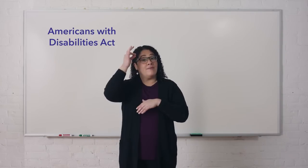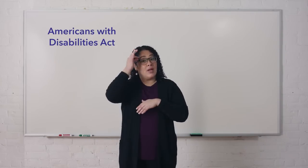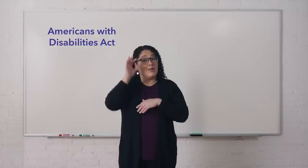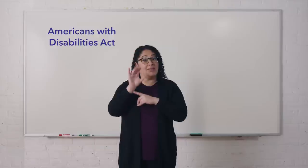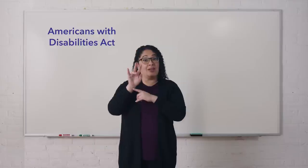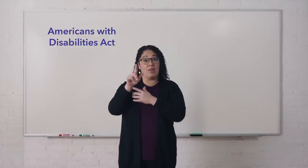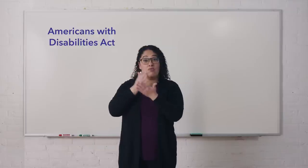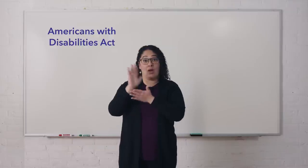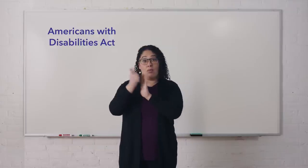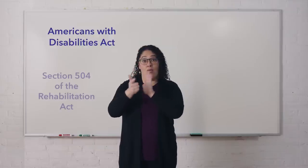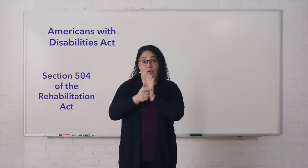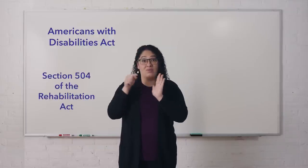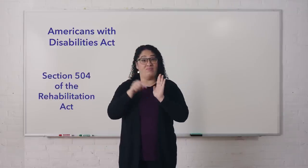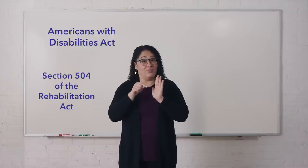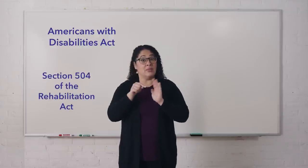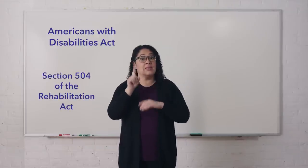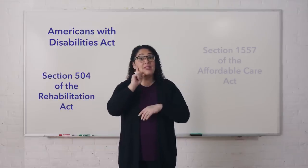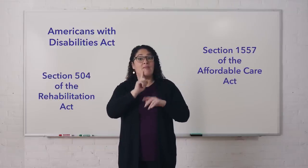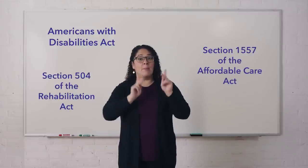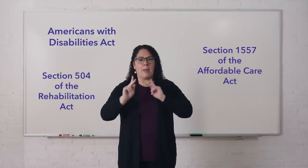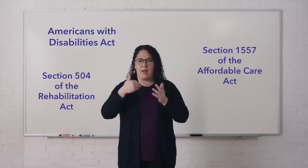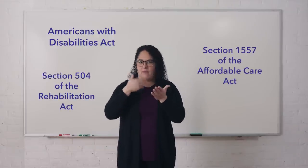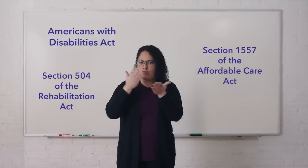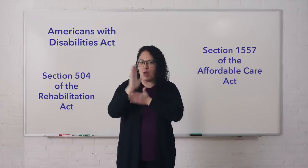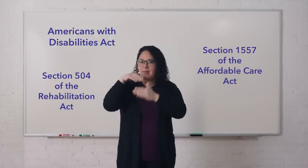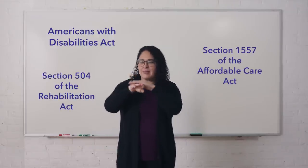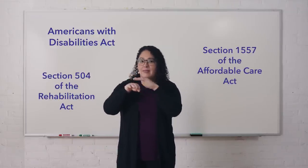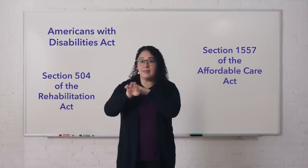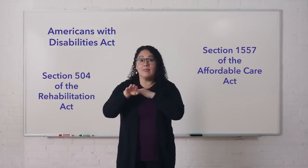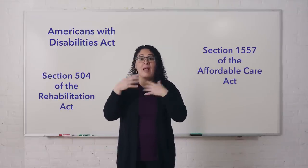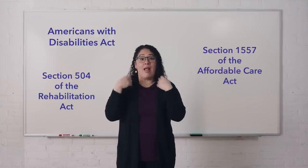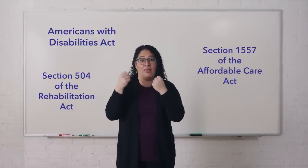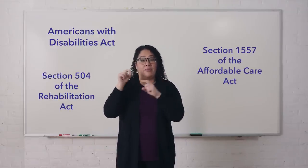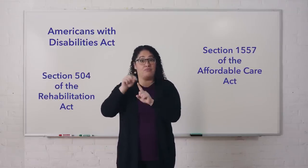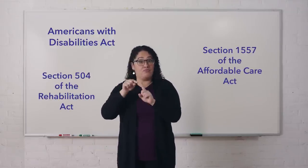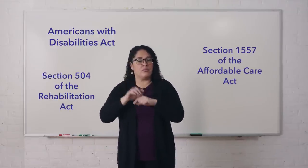Under Federal Civil Rights law, Deaf people have the right to healthcare access.